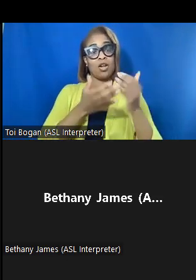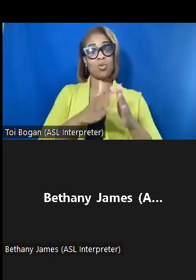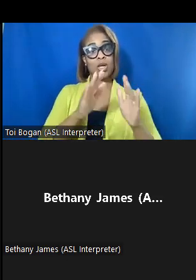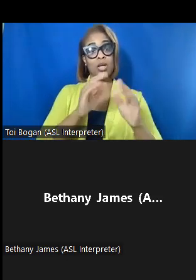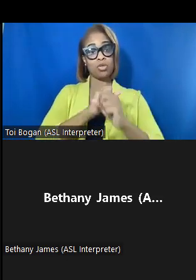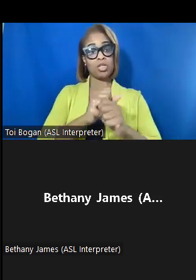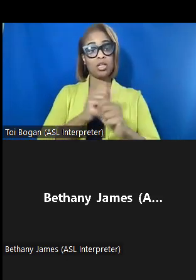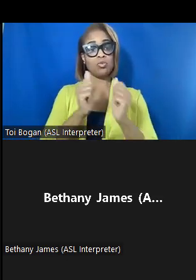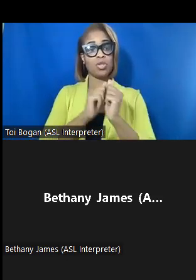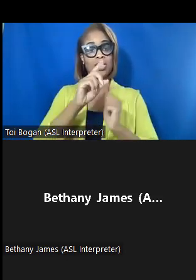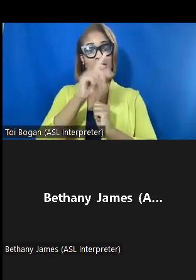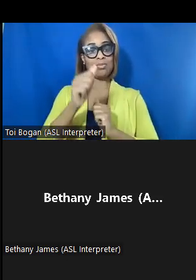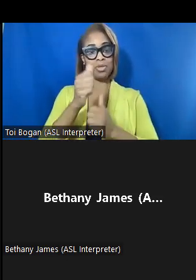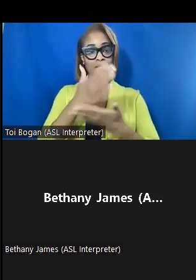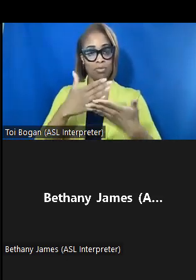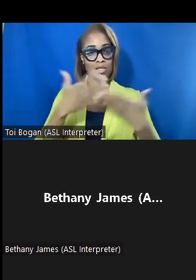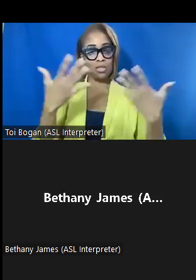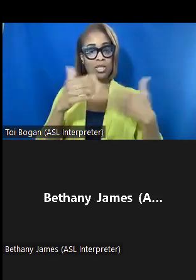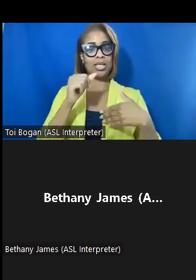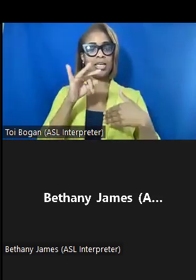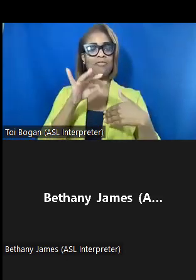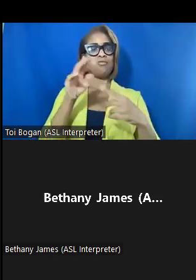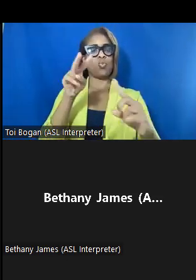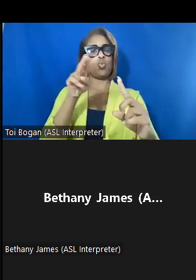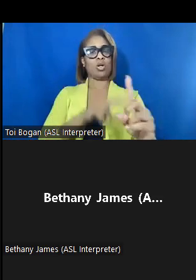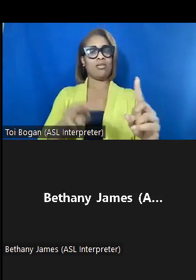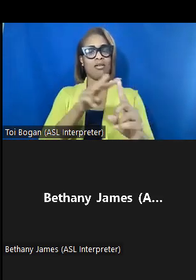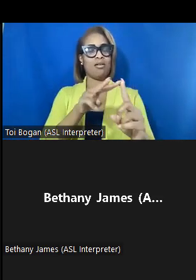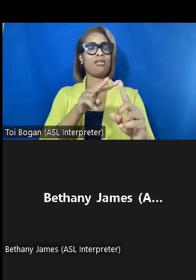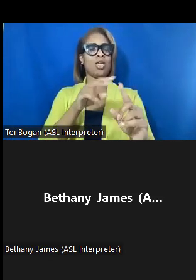component is if you're regarded or perceived as having an impairment.